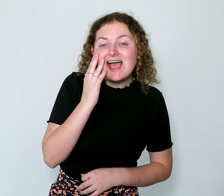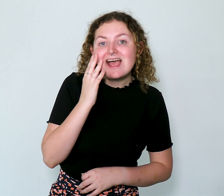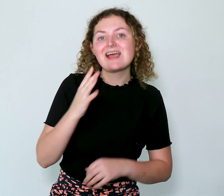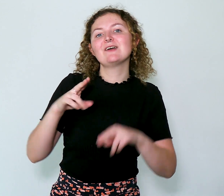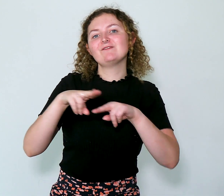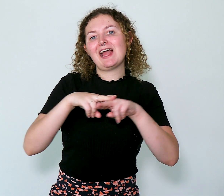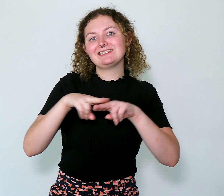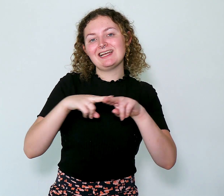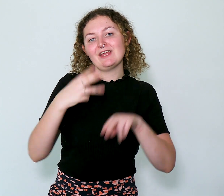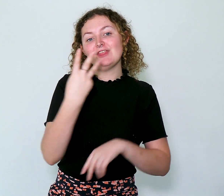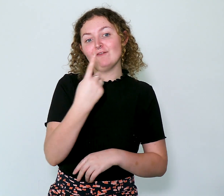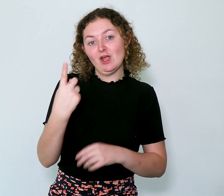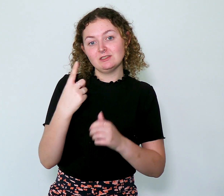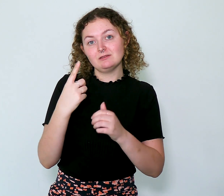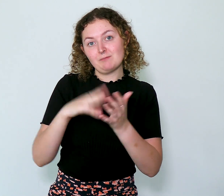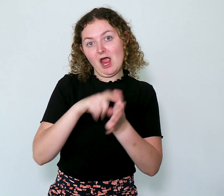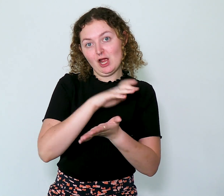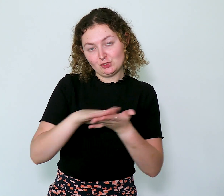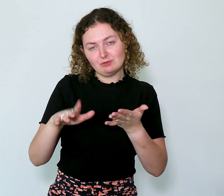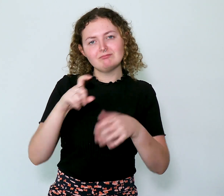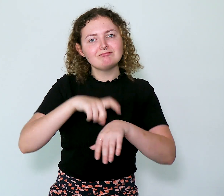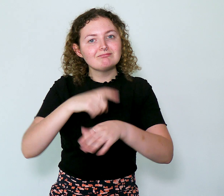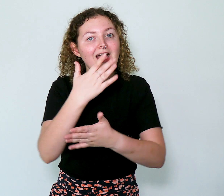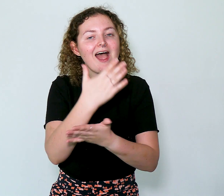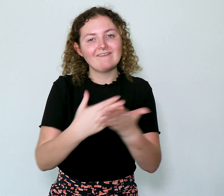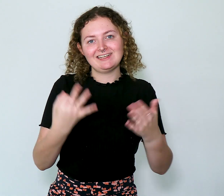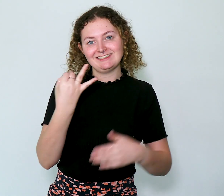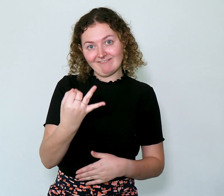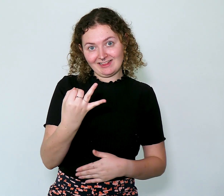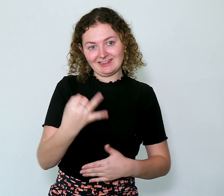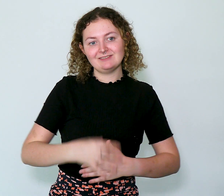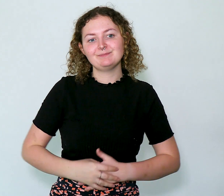Friday 31st March at 7.30pm